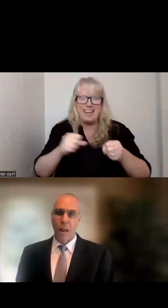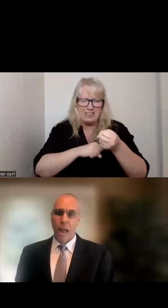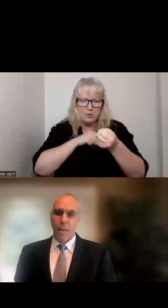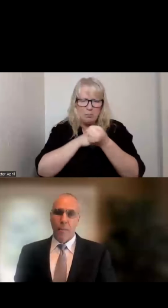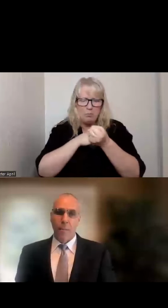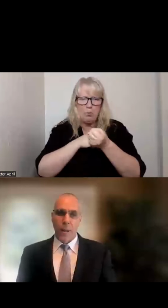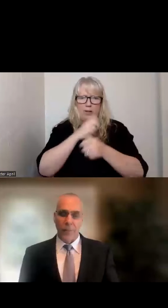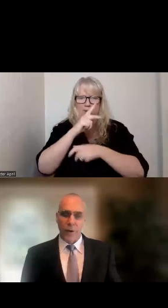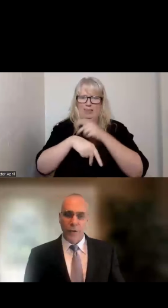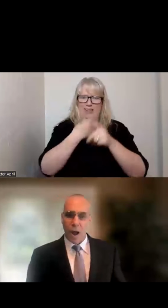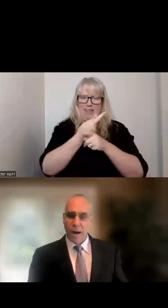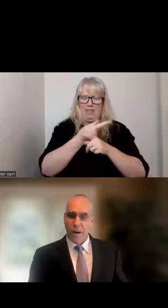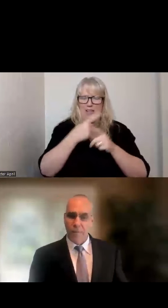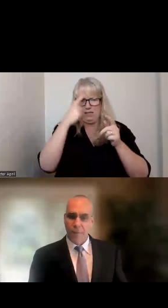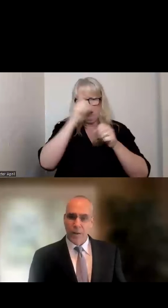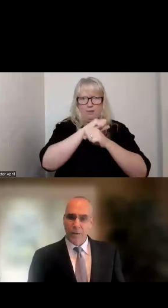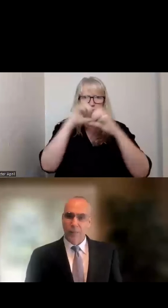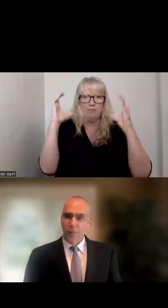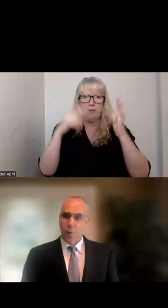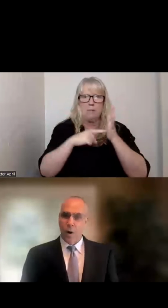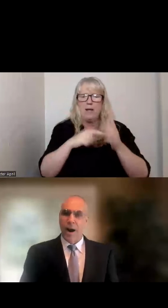BUT THERE IS NOT ENOUGH FUNDS FOR